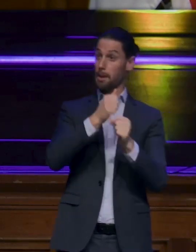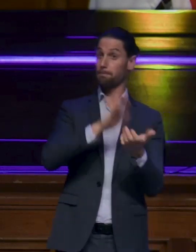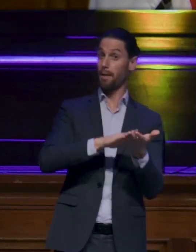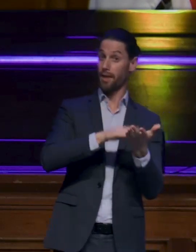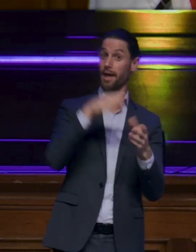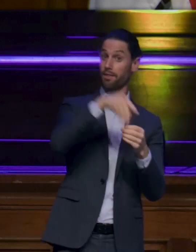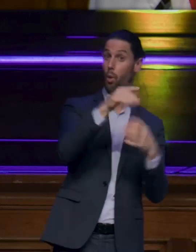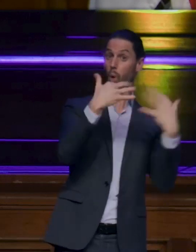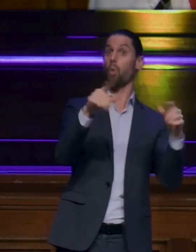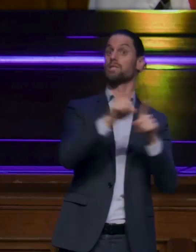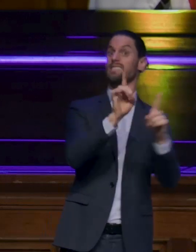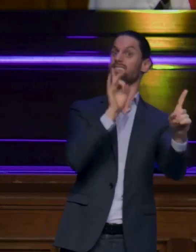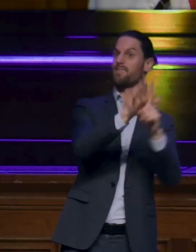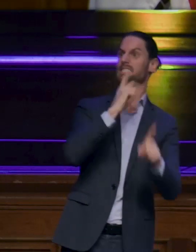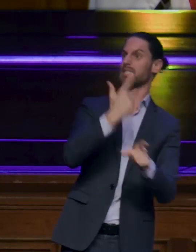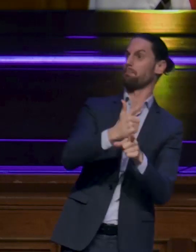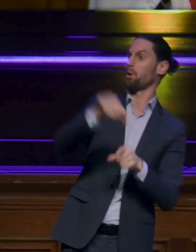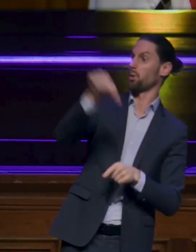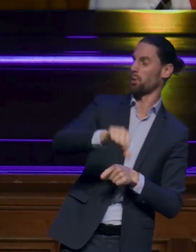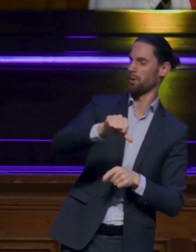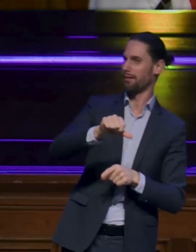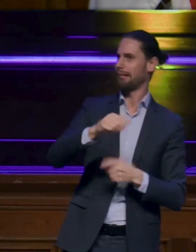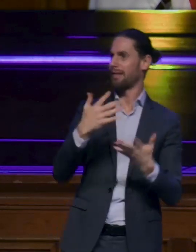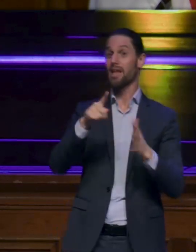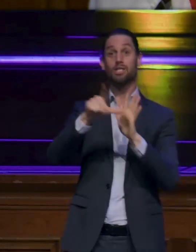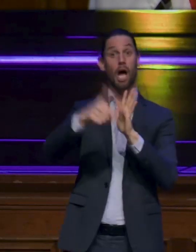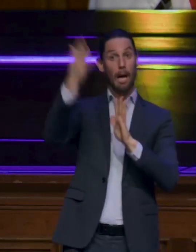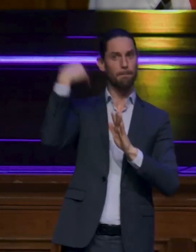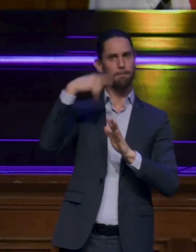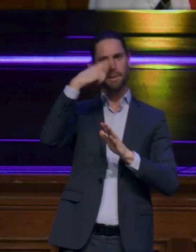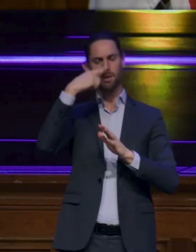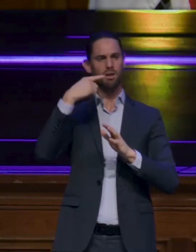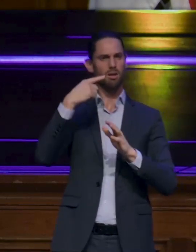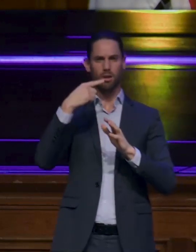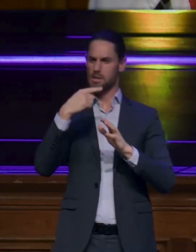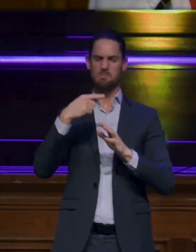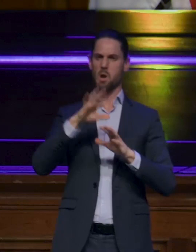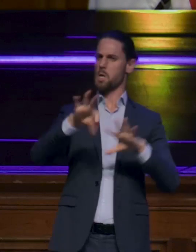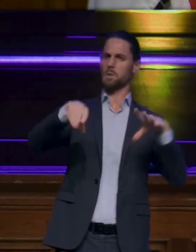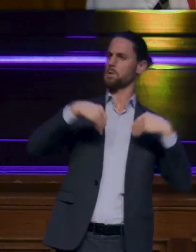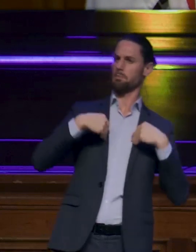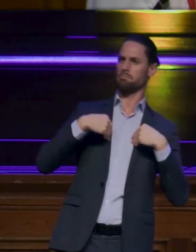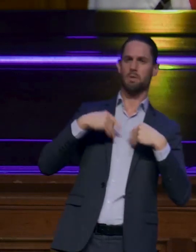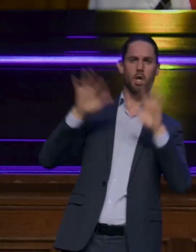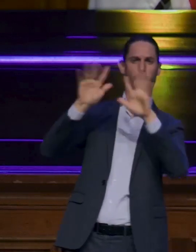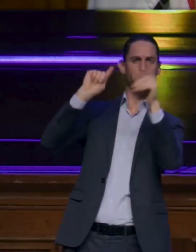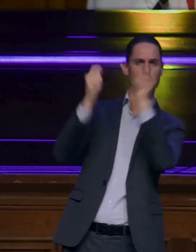at the time it was a time where actually people were very open about the climate change in denial so when I think about we we've come in the last 10 years that